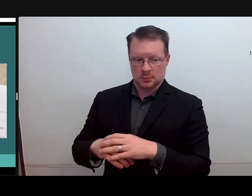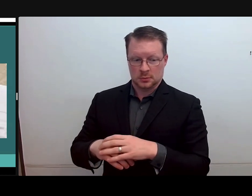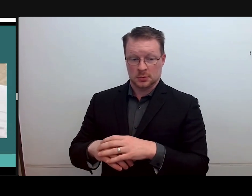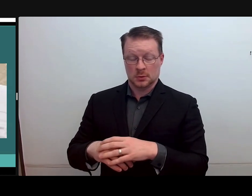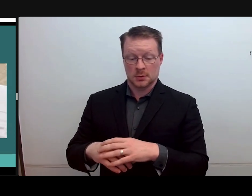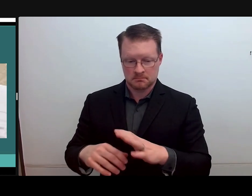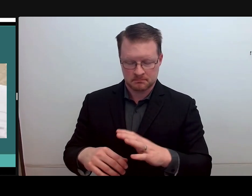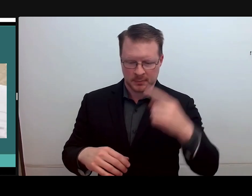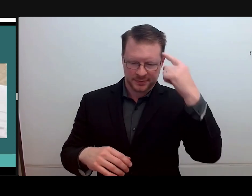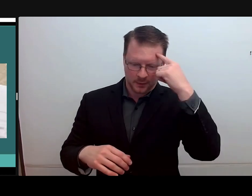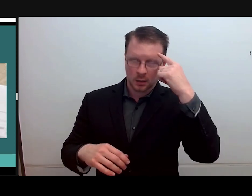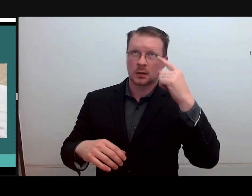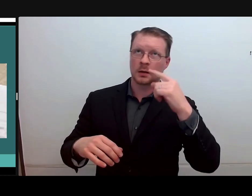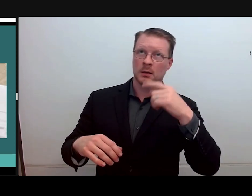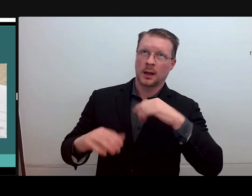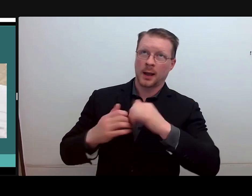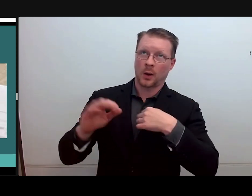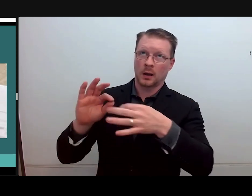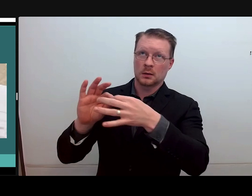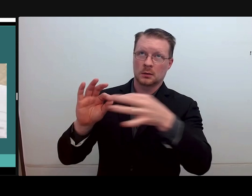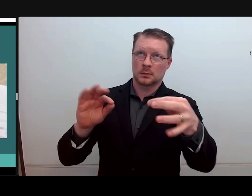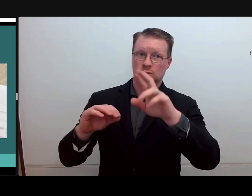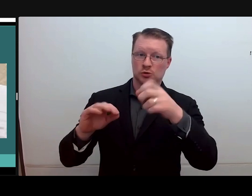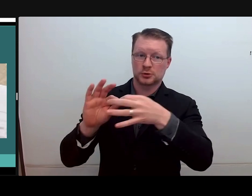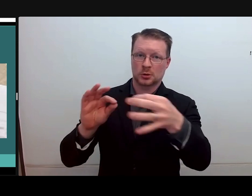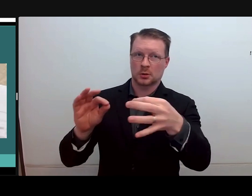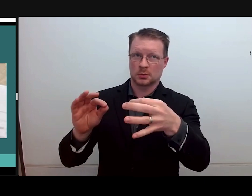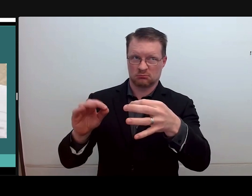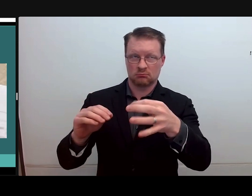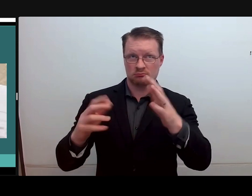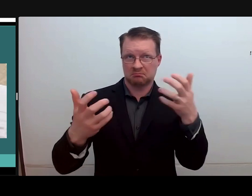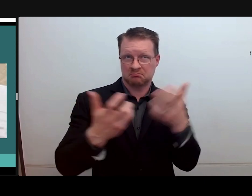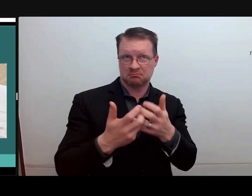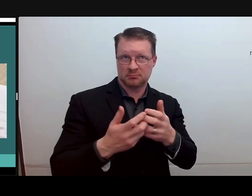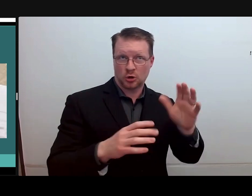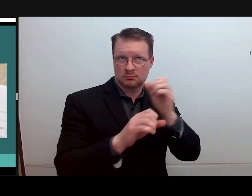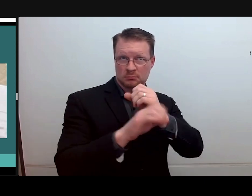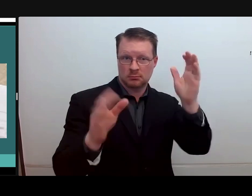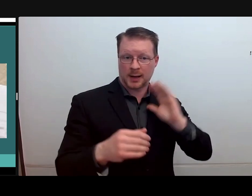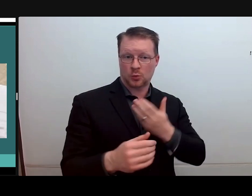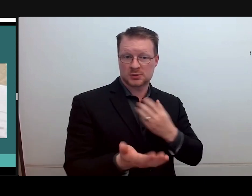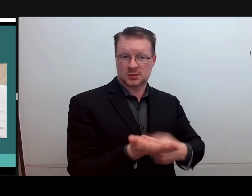and I moved to the computer to type up the prescription. At that time, I realized that I needed